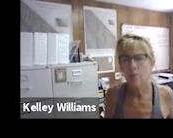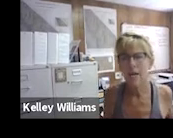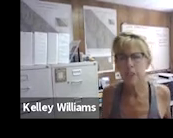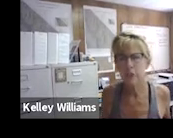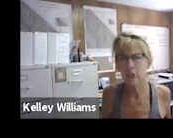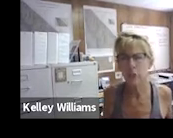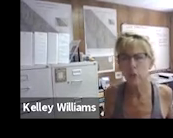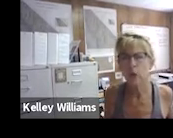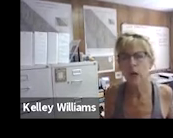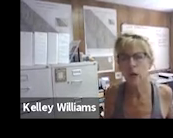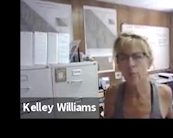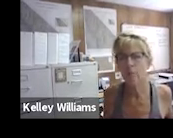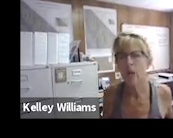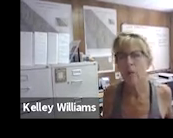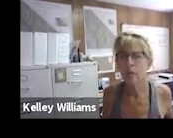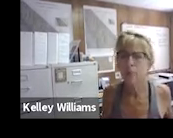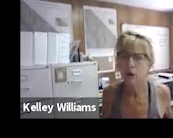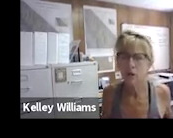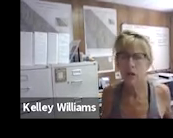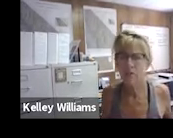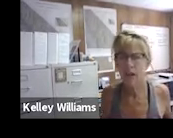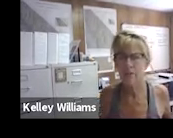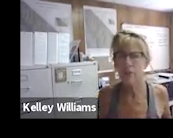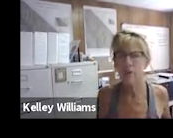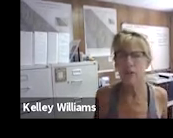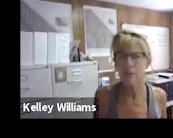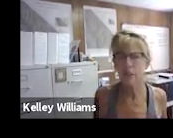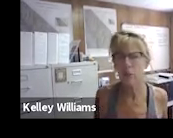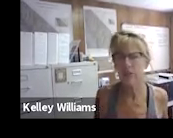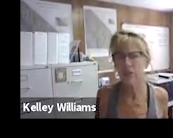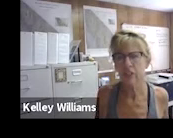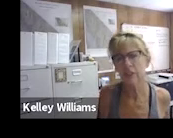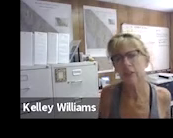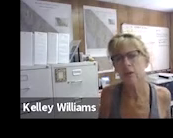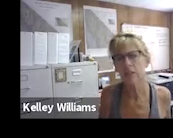Kelley Williams: provided during a couple of activities that we did manage to.